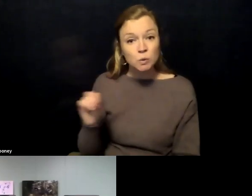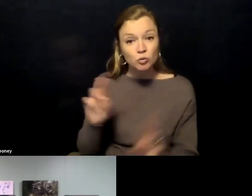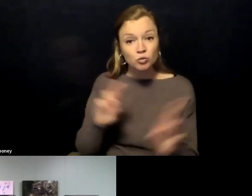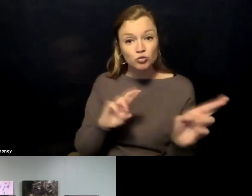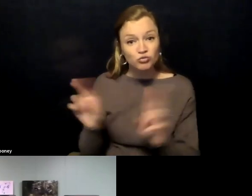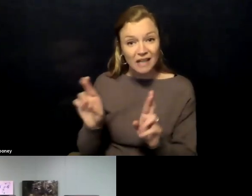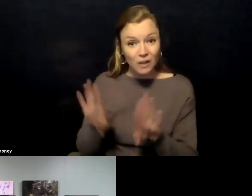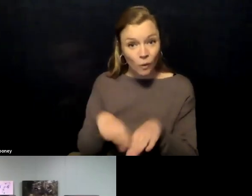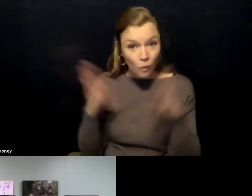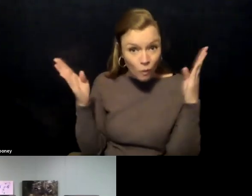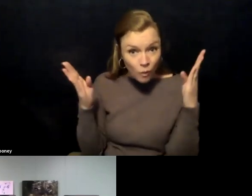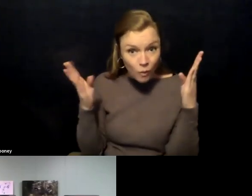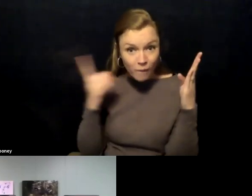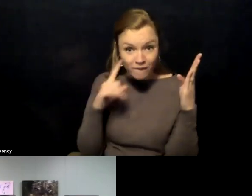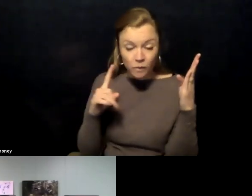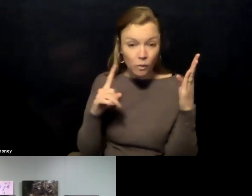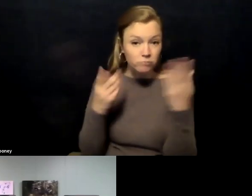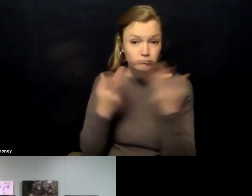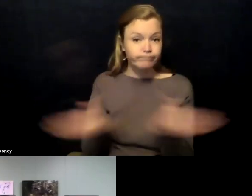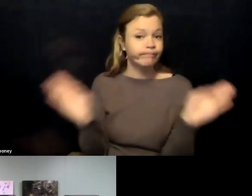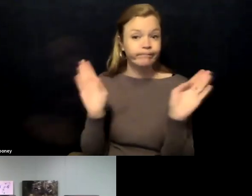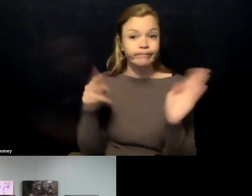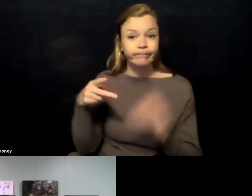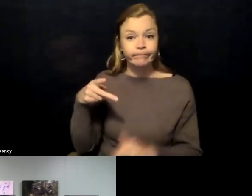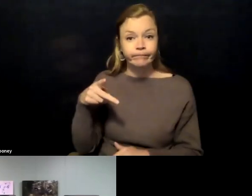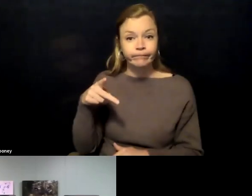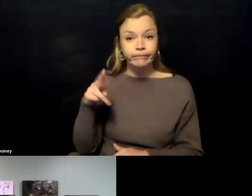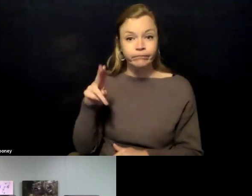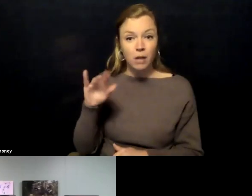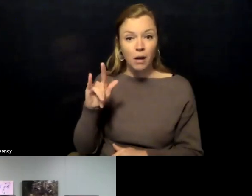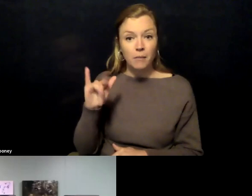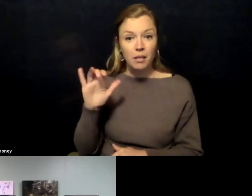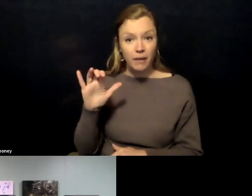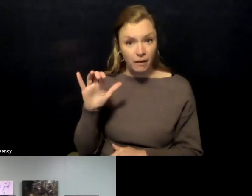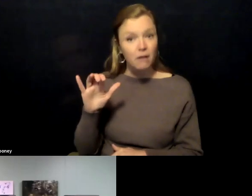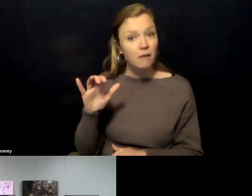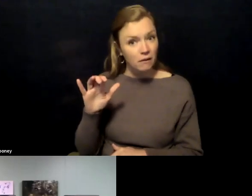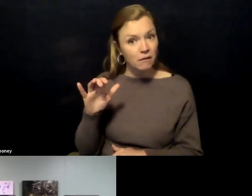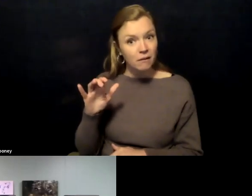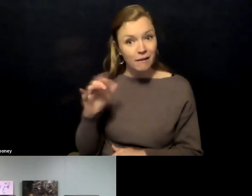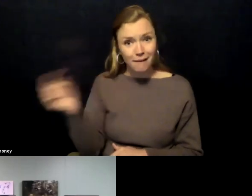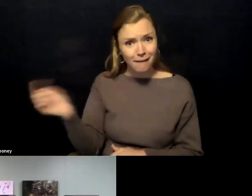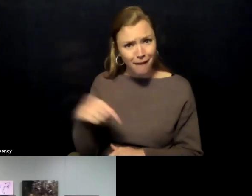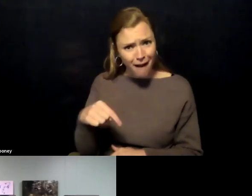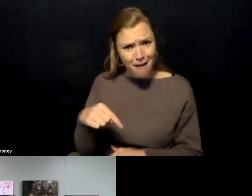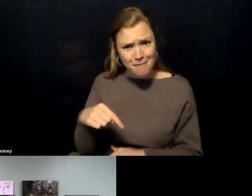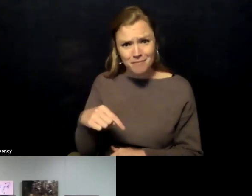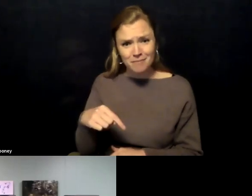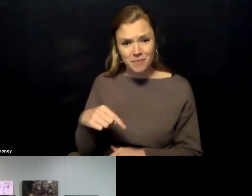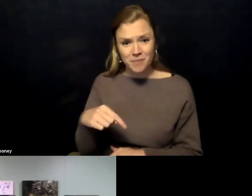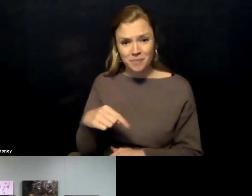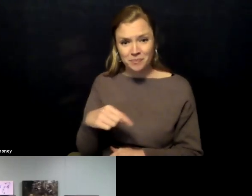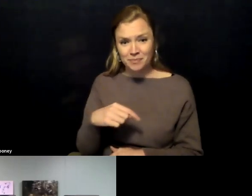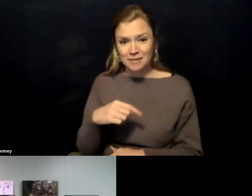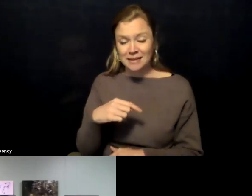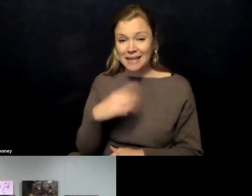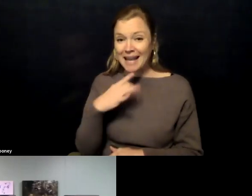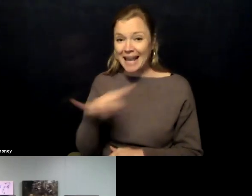shortly after that. So come back and check it out. [Tina] Yeah, we would love to have you! Anyone who wants to come help